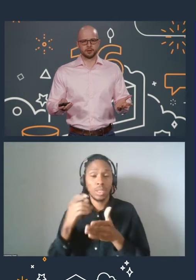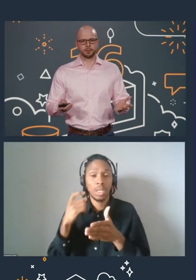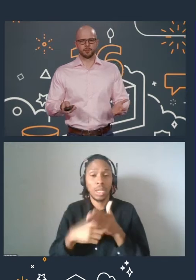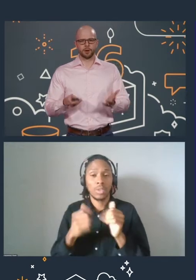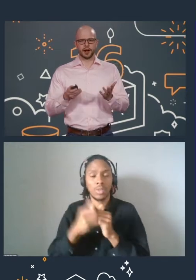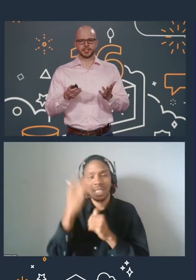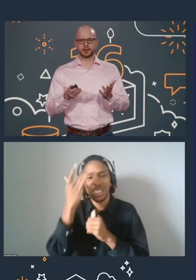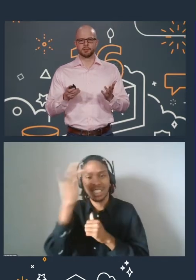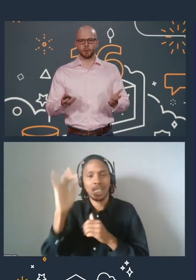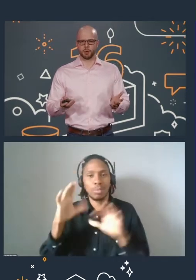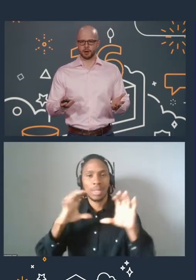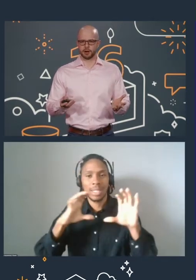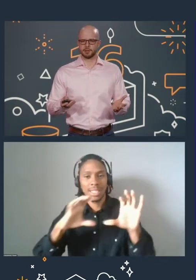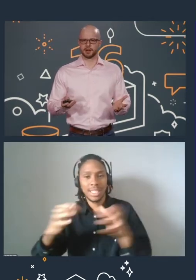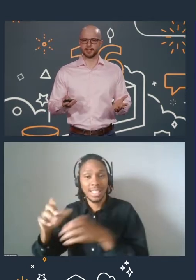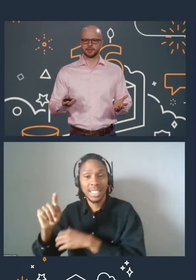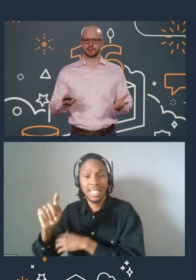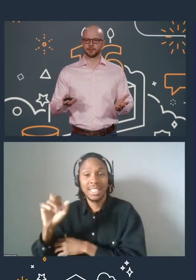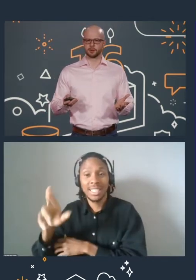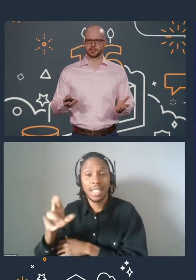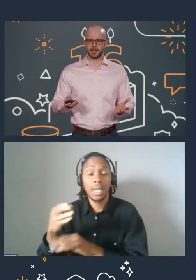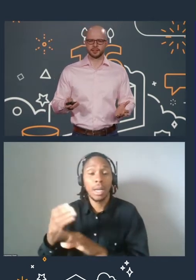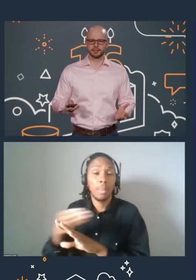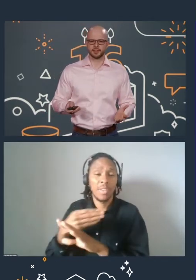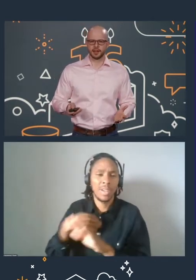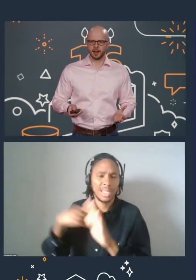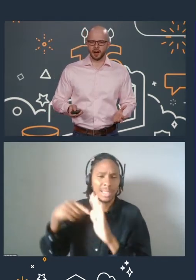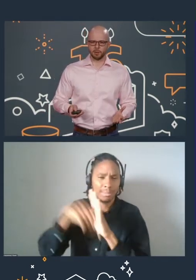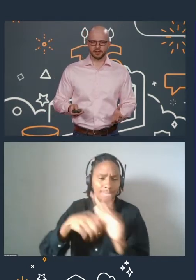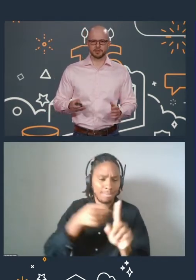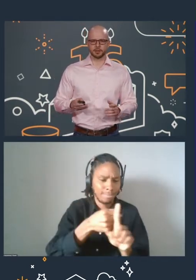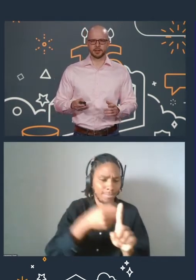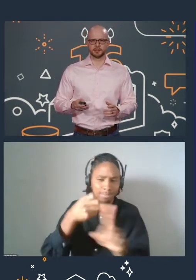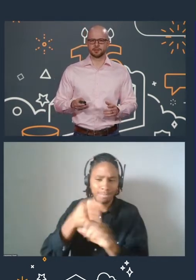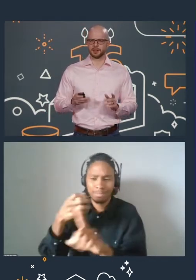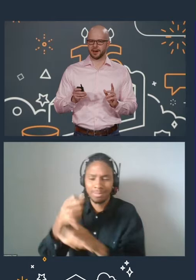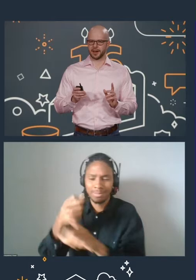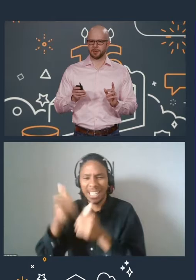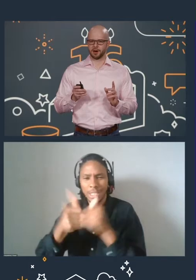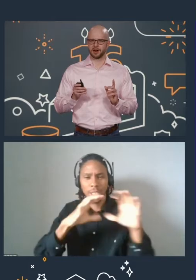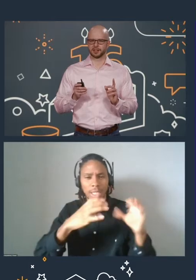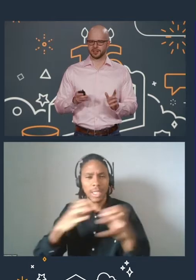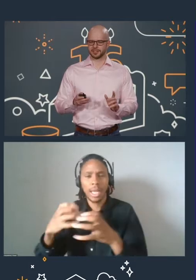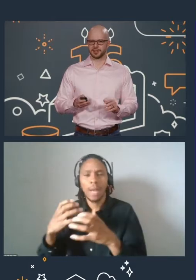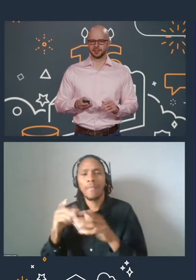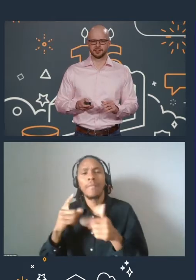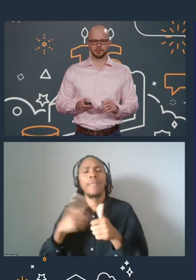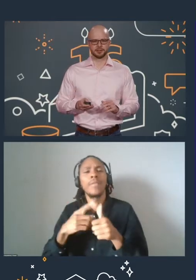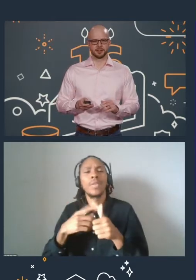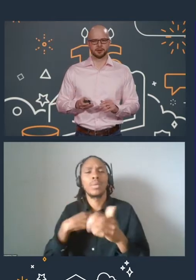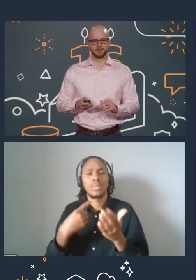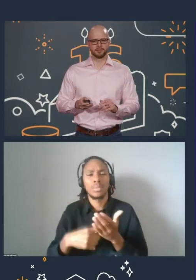So before I share more about each of these storage classes, I want to spend some time on Glacier Instant Retrieval.